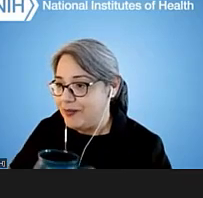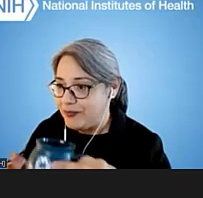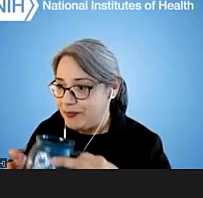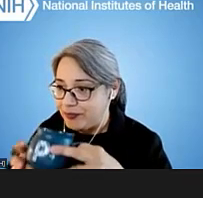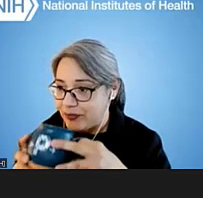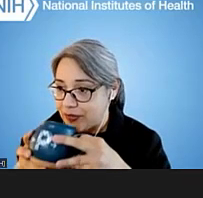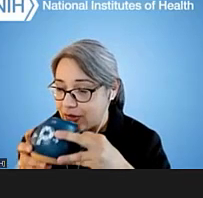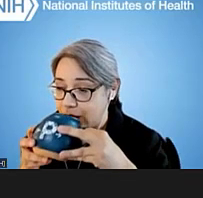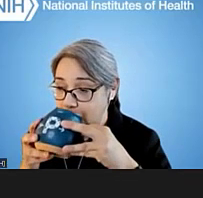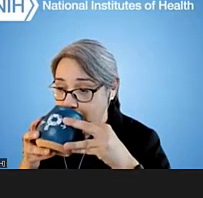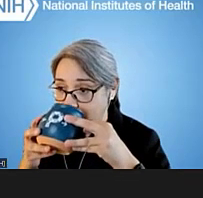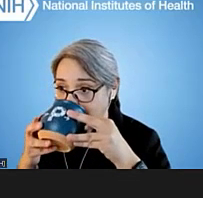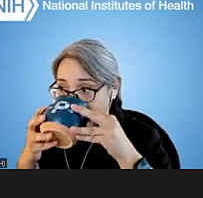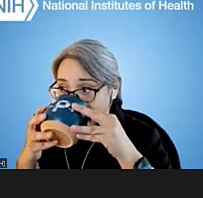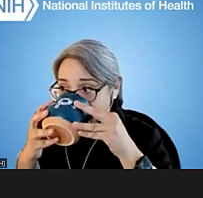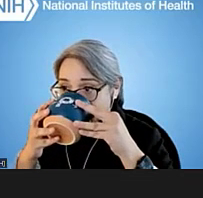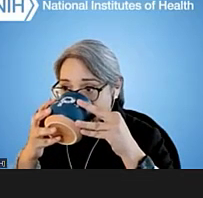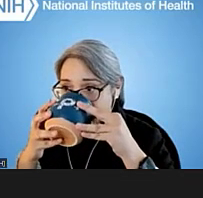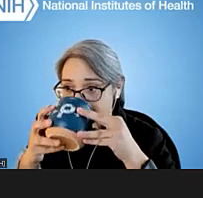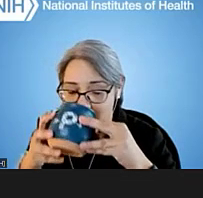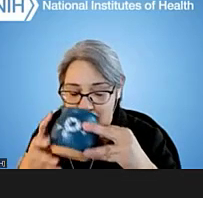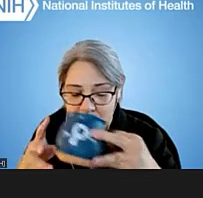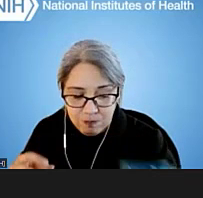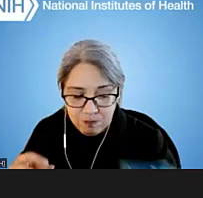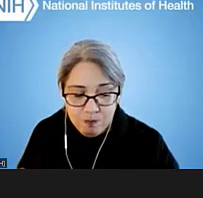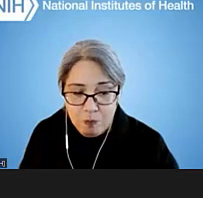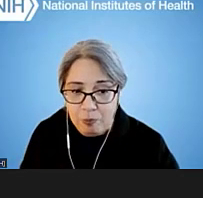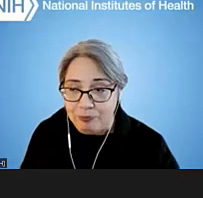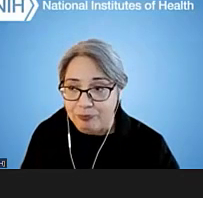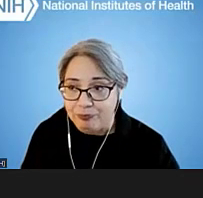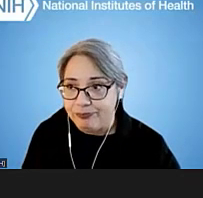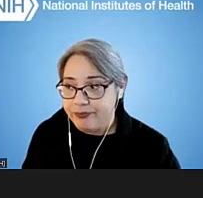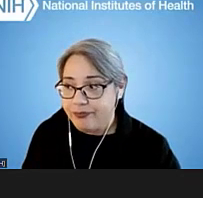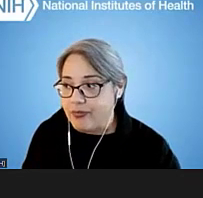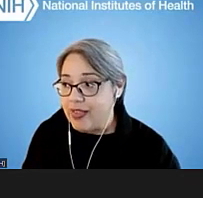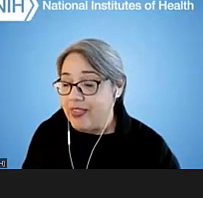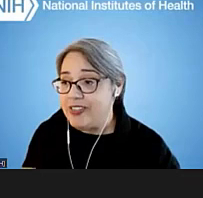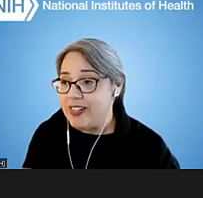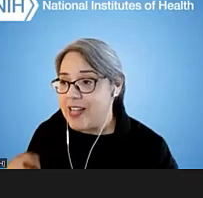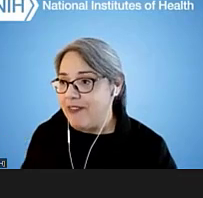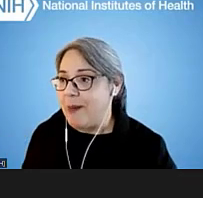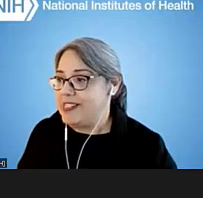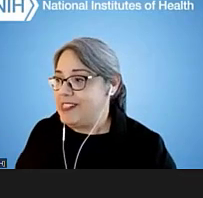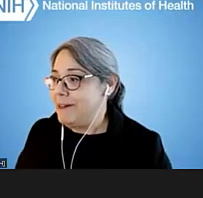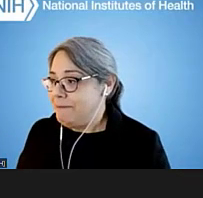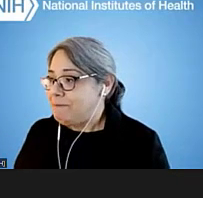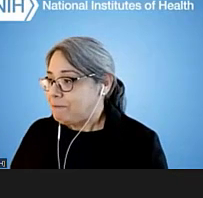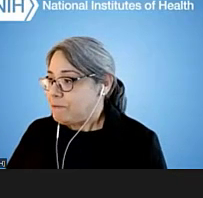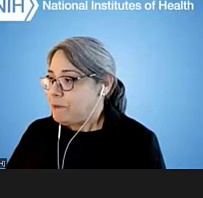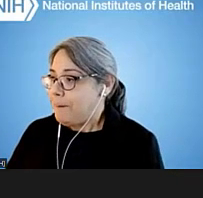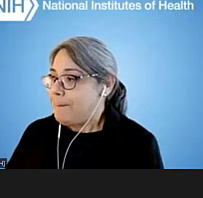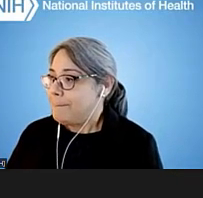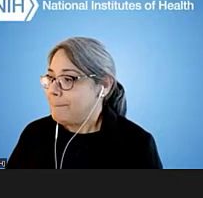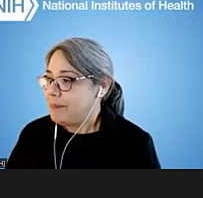There's some .. Oh, I do .. I do see one. Dr. Patricia Valdez: There's a couple of options here. Elyse Sullivan: Yeah, okay.